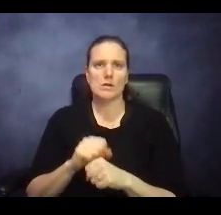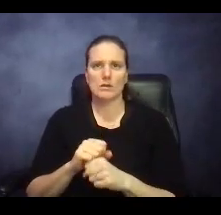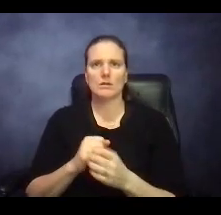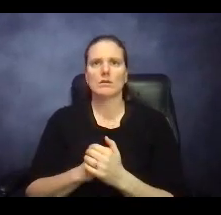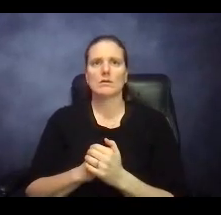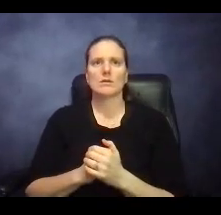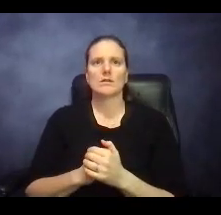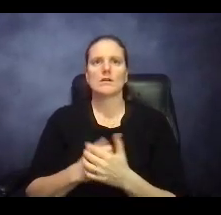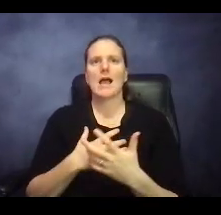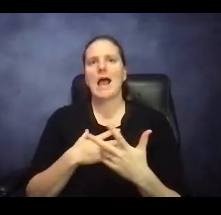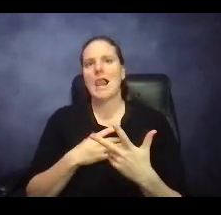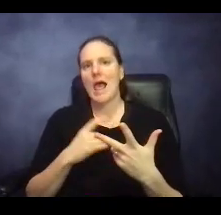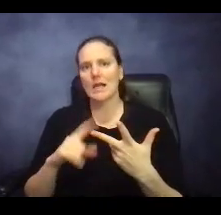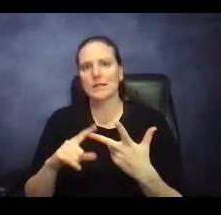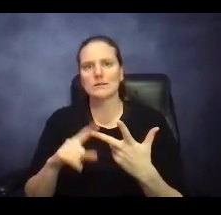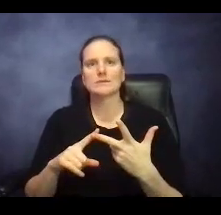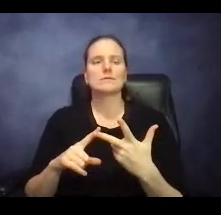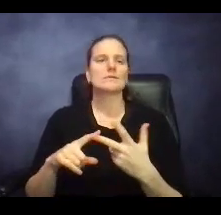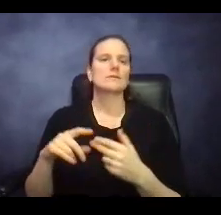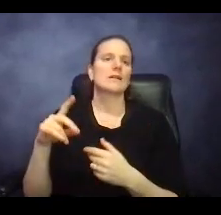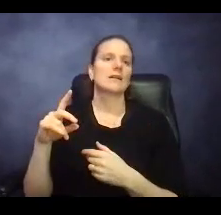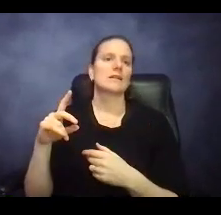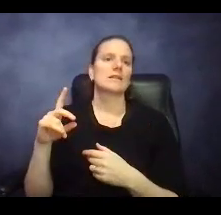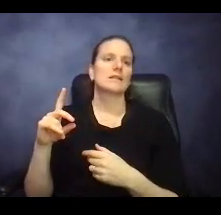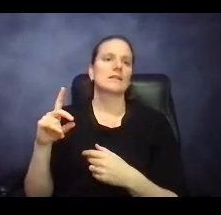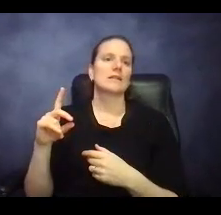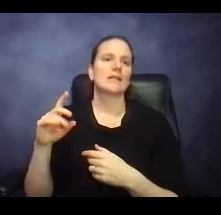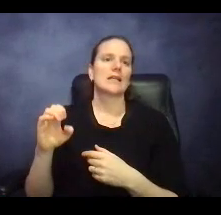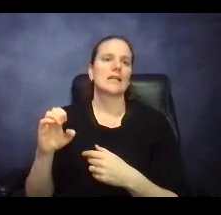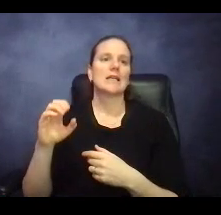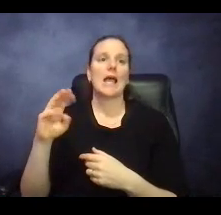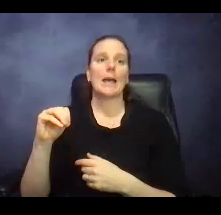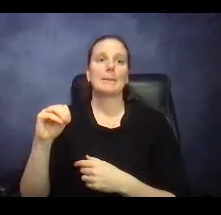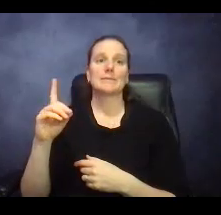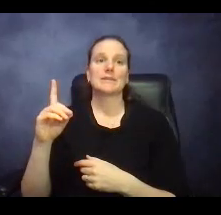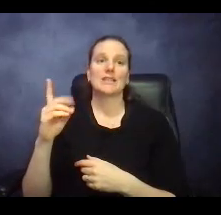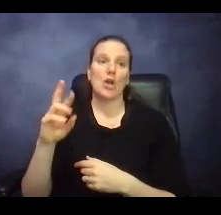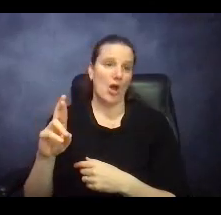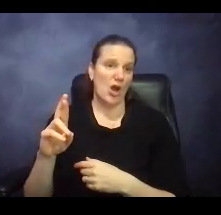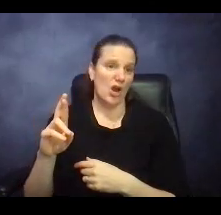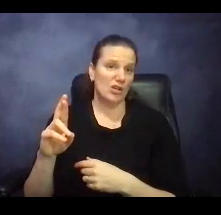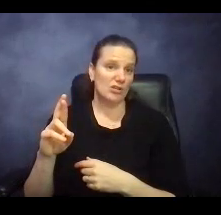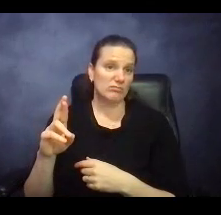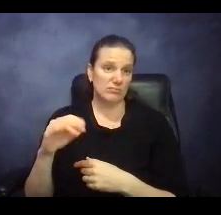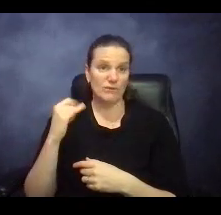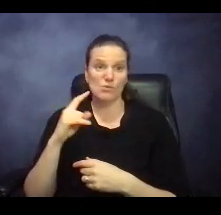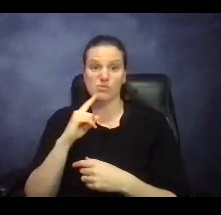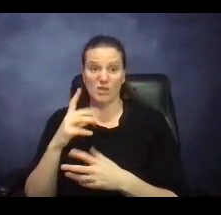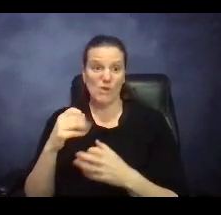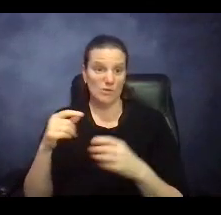the grief releasing workshops, EMDR and internal family systems work if you really wanna get to the bottom of it. So these are for the person